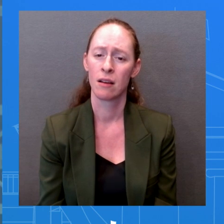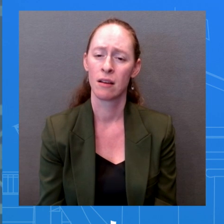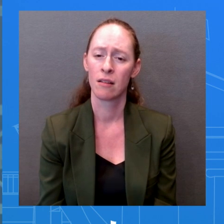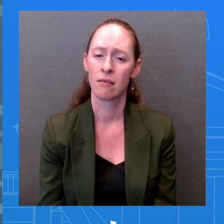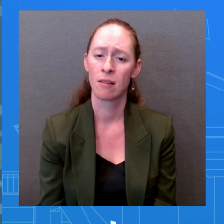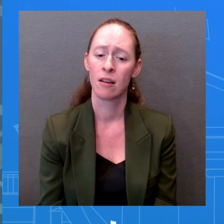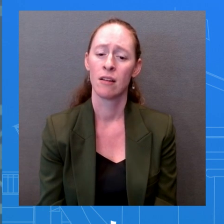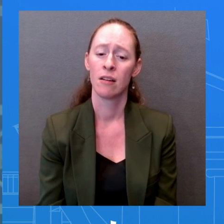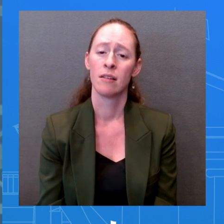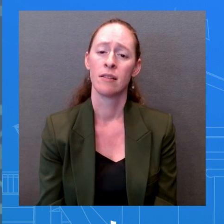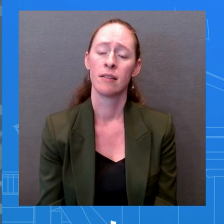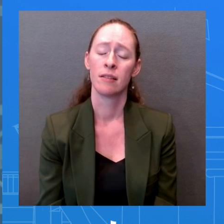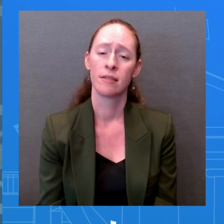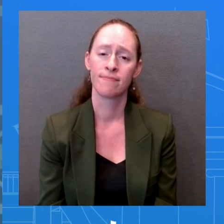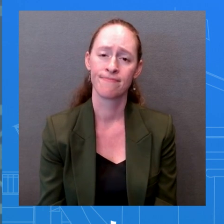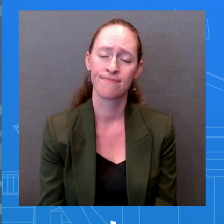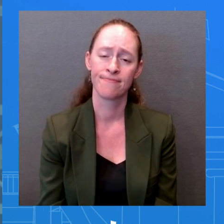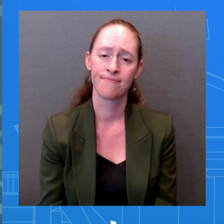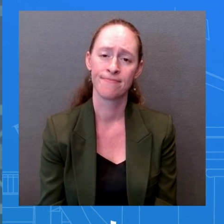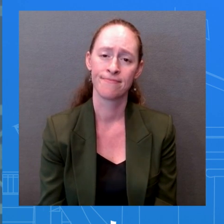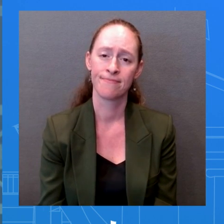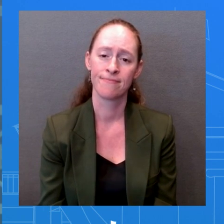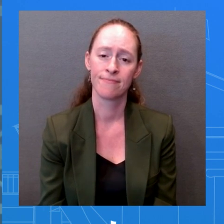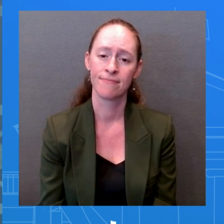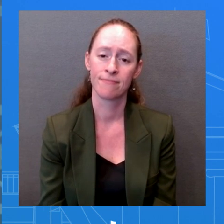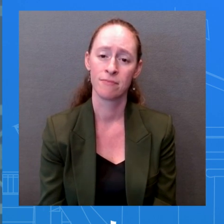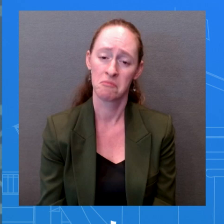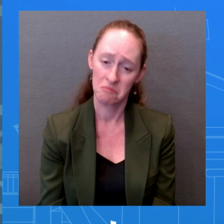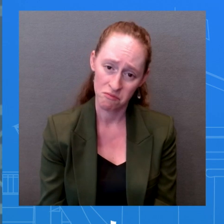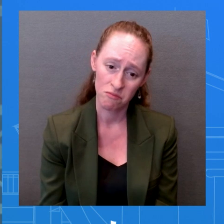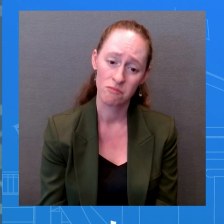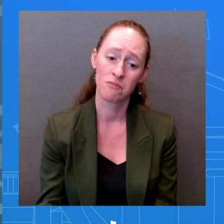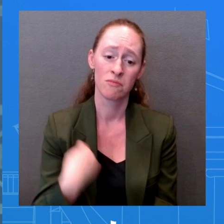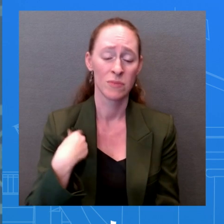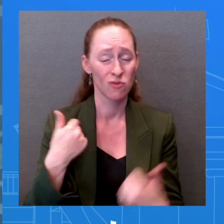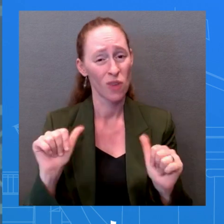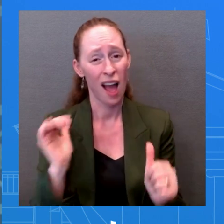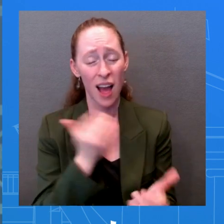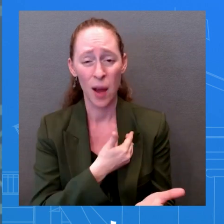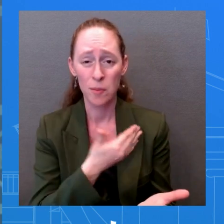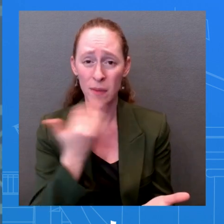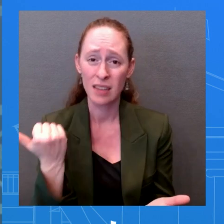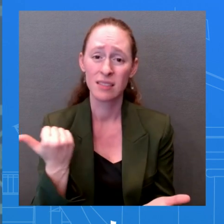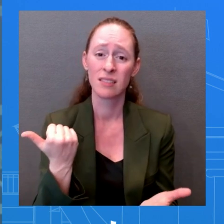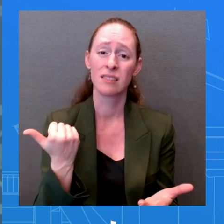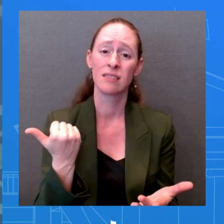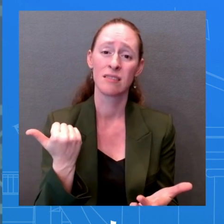we do our best to make sure that we fix a broken system that was left behind by the last administration.